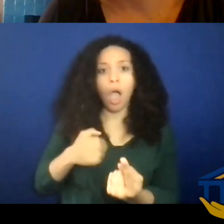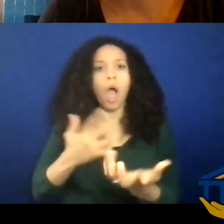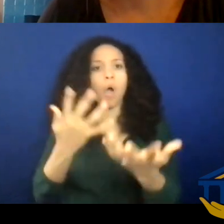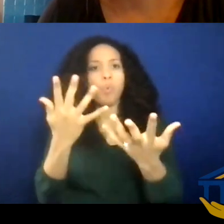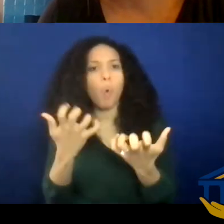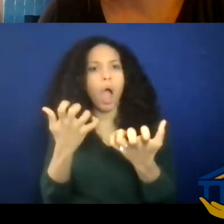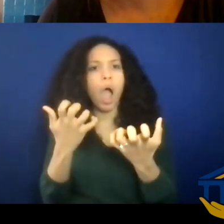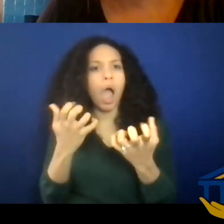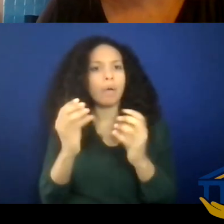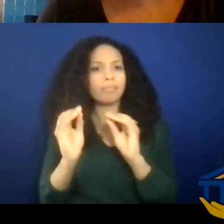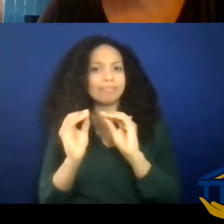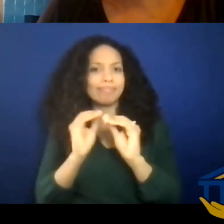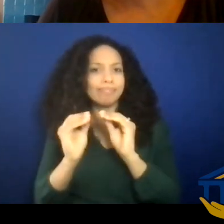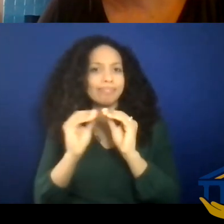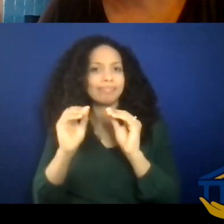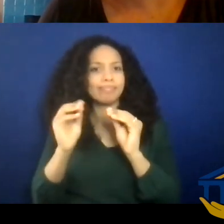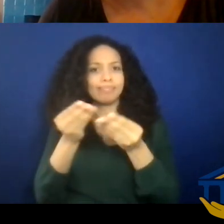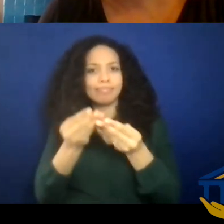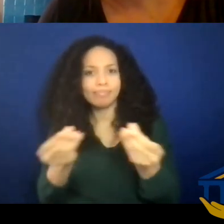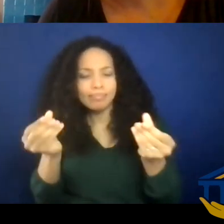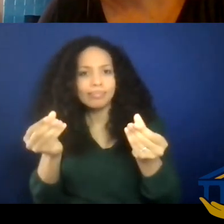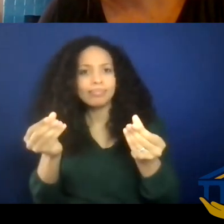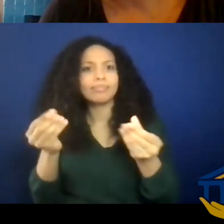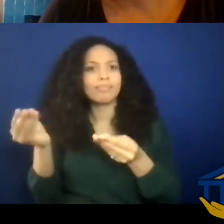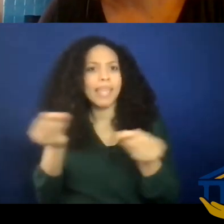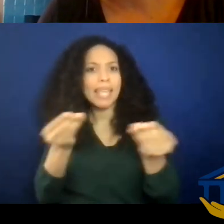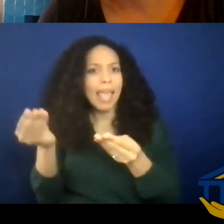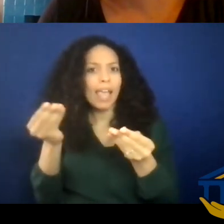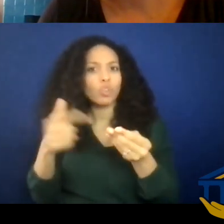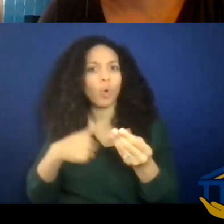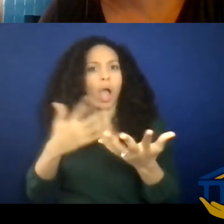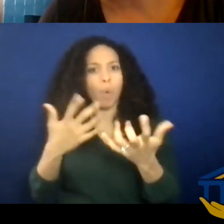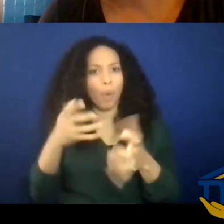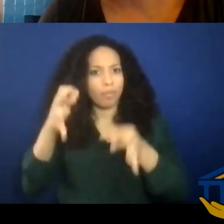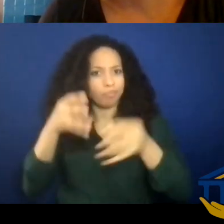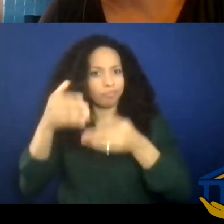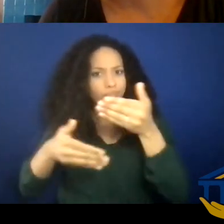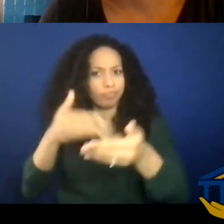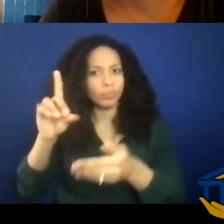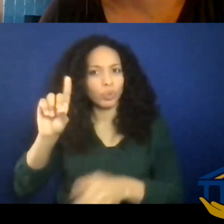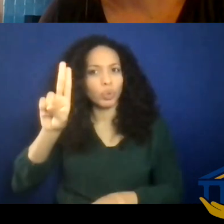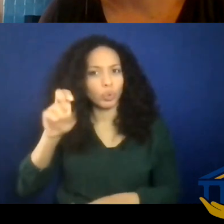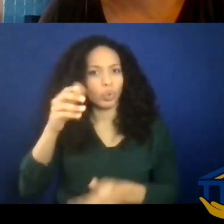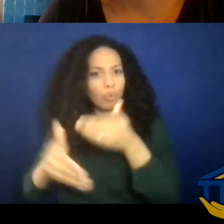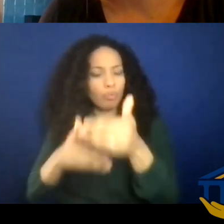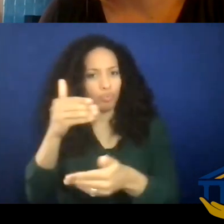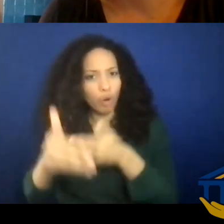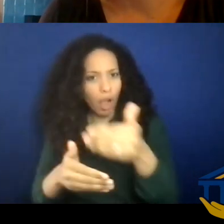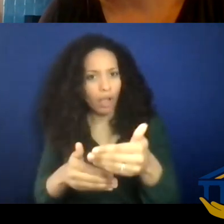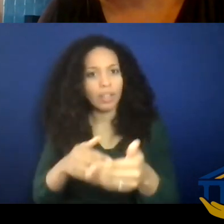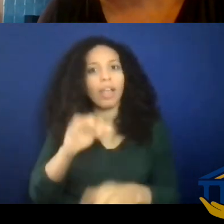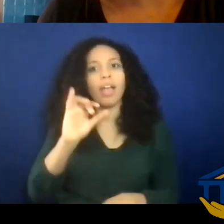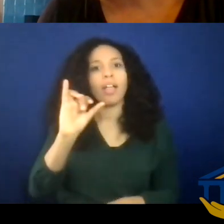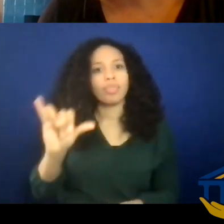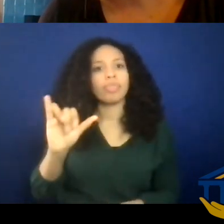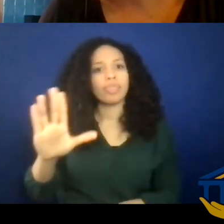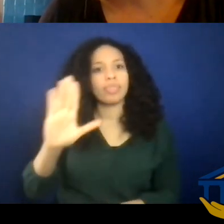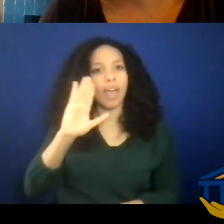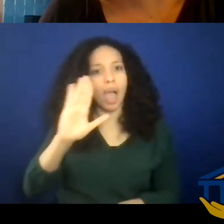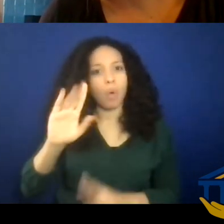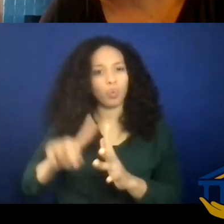that will invoke something that, legally, we refer to as pendency, meaning that the child